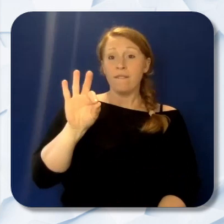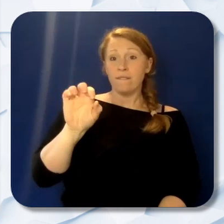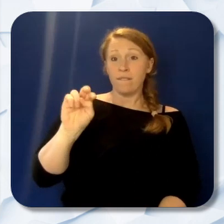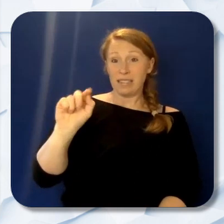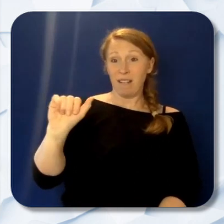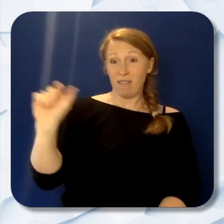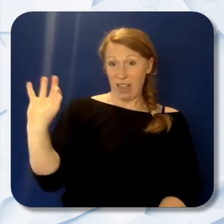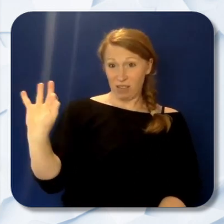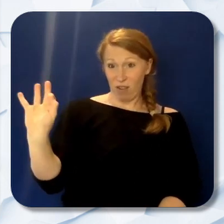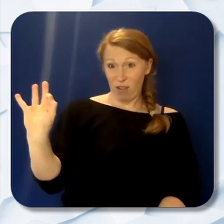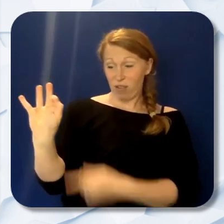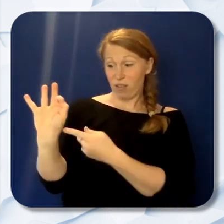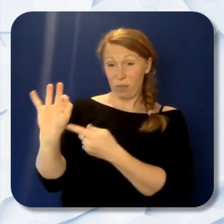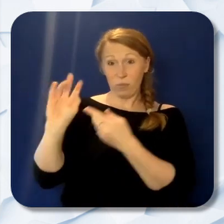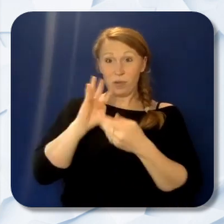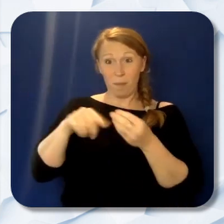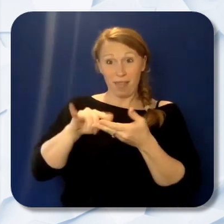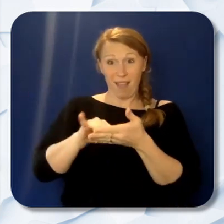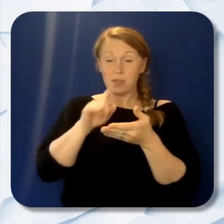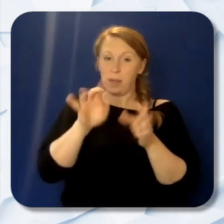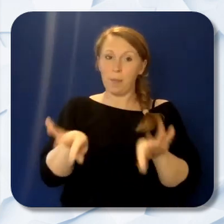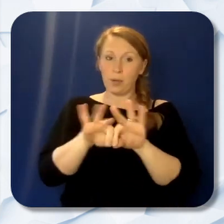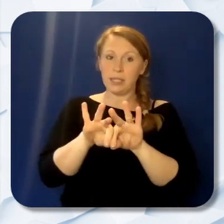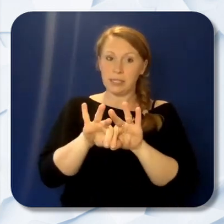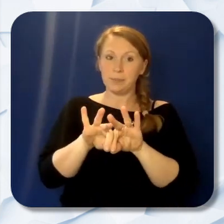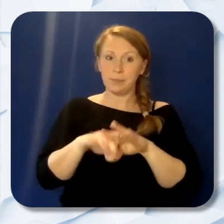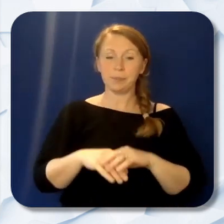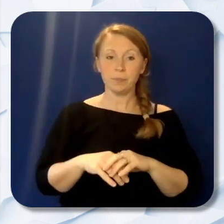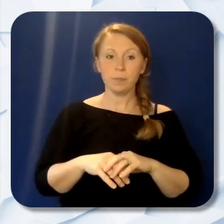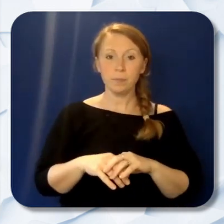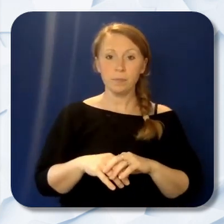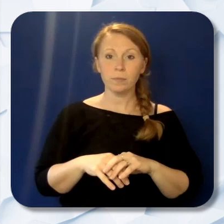matters. And so, as we're talking about the threat now one of the most important things we